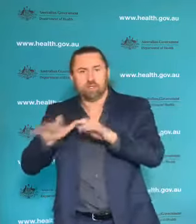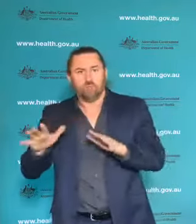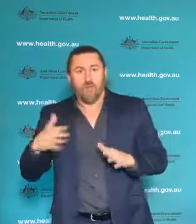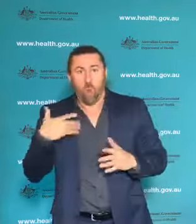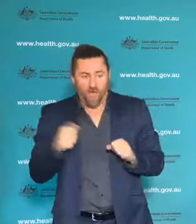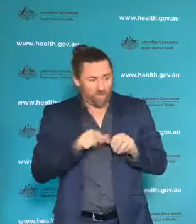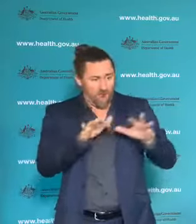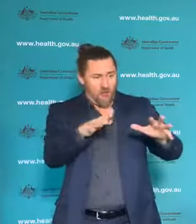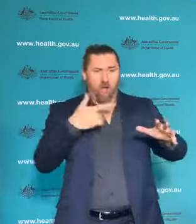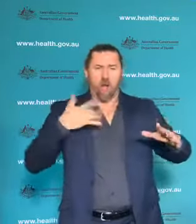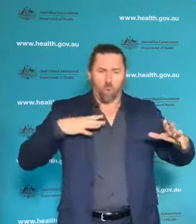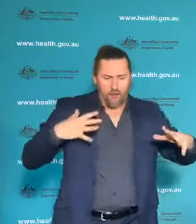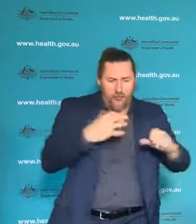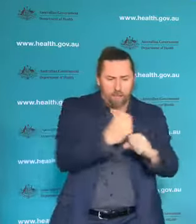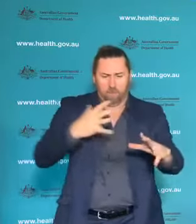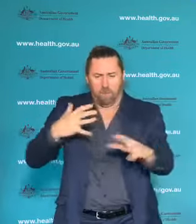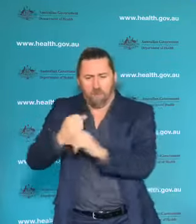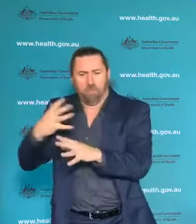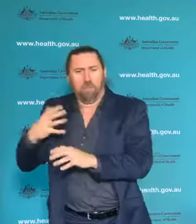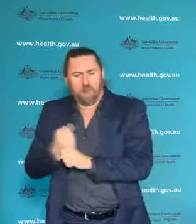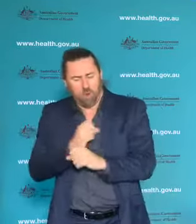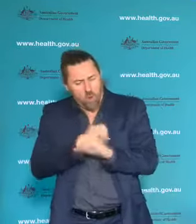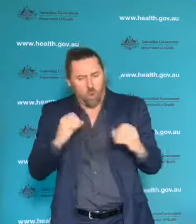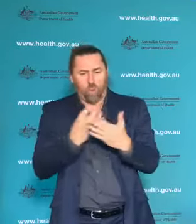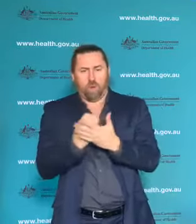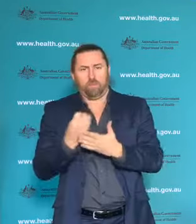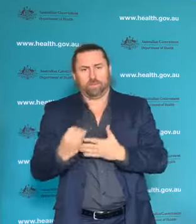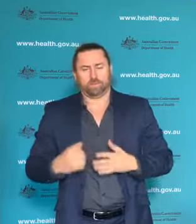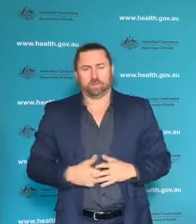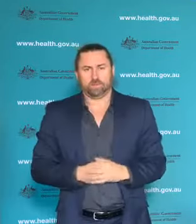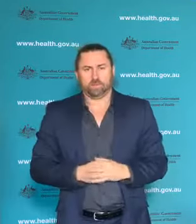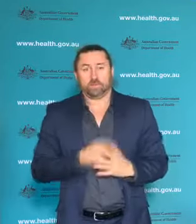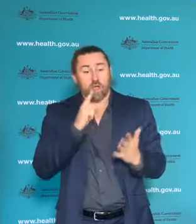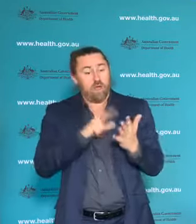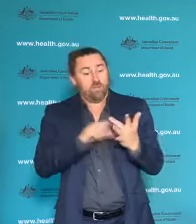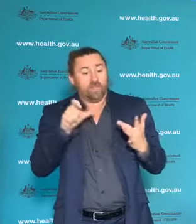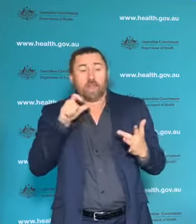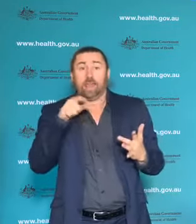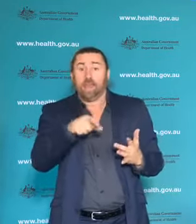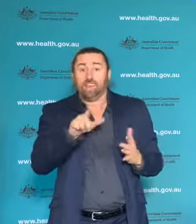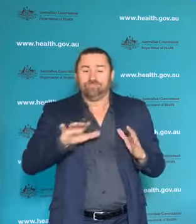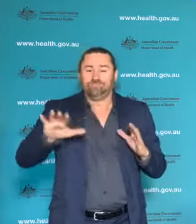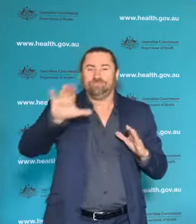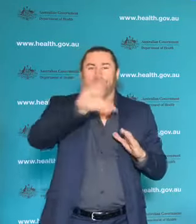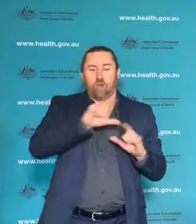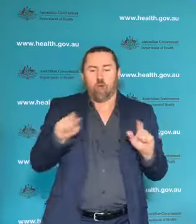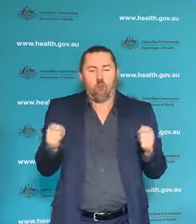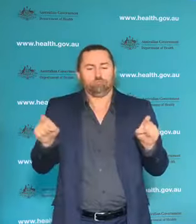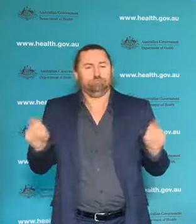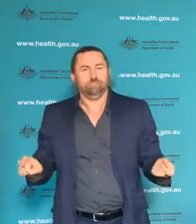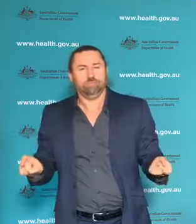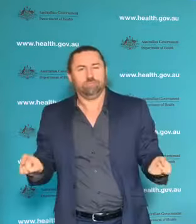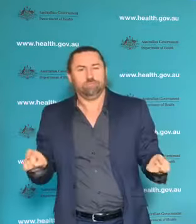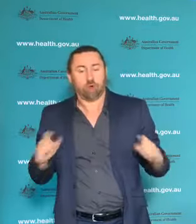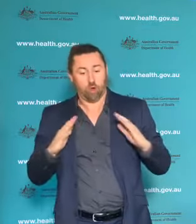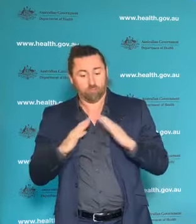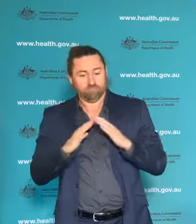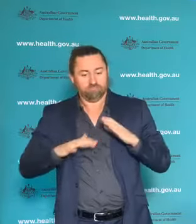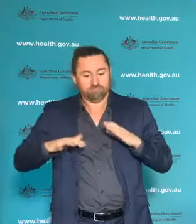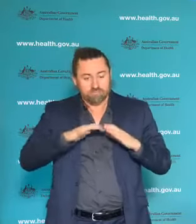seeing at the moment. To those in Victoria in lockdown a reminder to please look after your own physical health